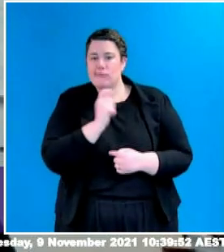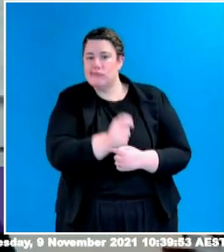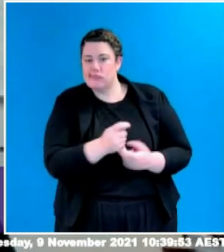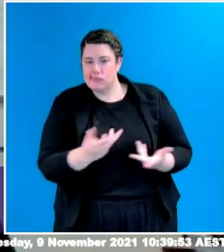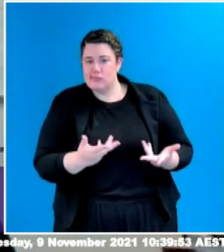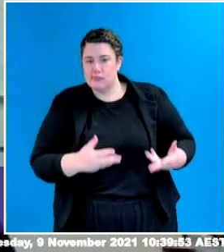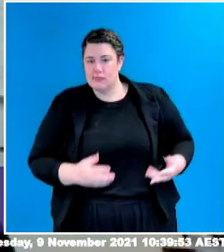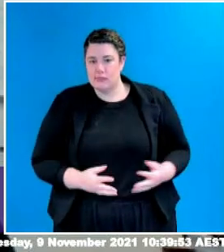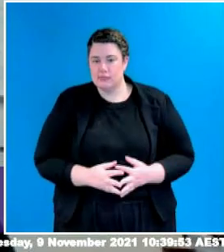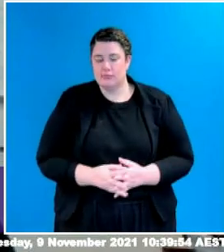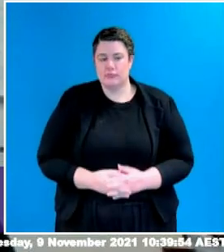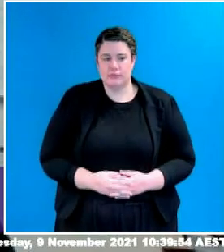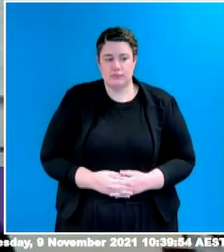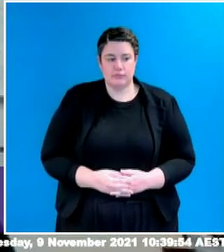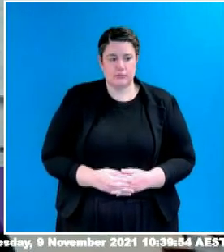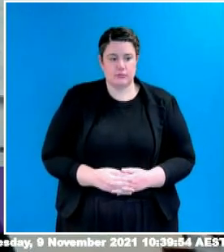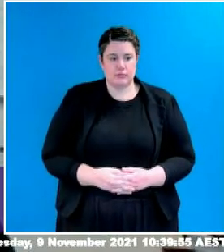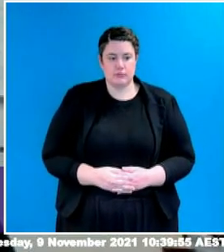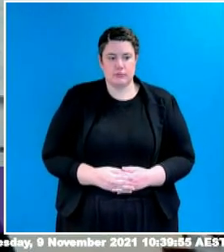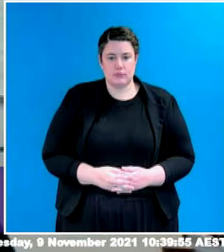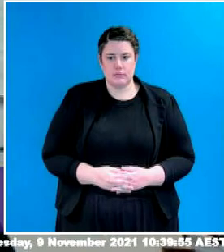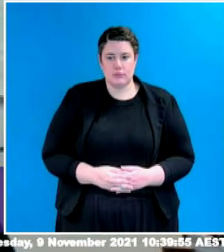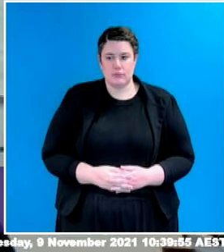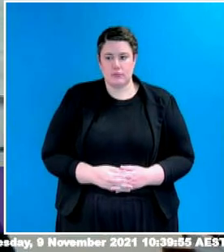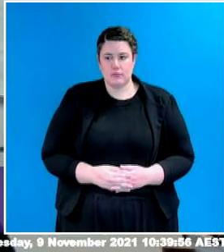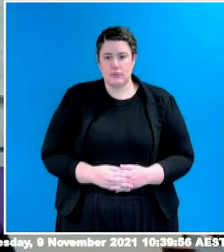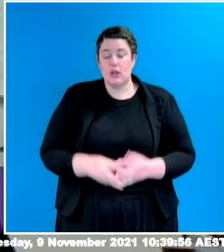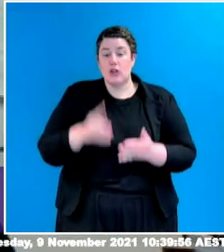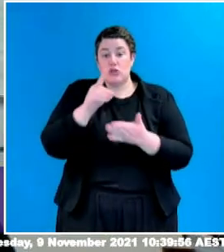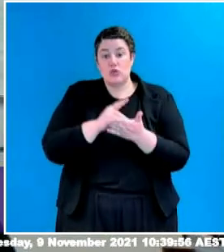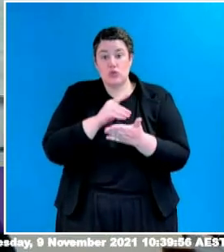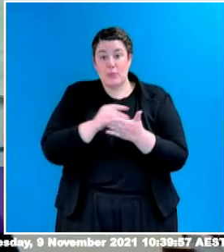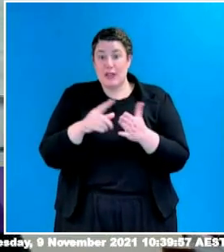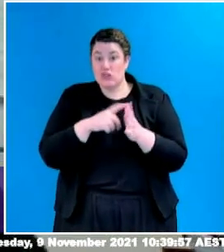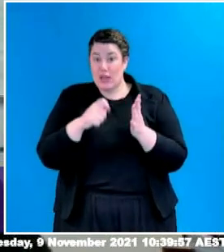COMMISSIONER McEWIN: Thank you both. Thank you, Chair. You might be aware, the Discrimination Act is being reviewed at the moment.